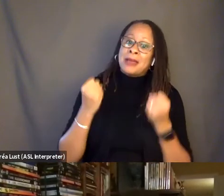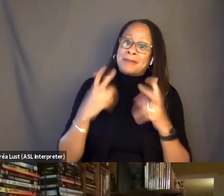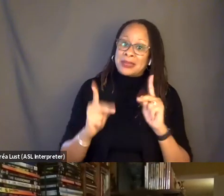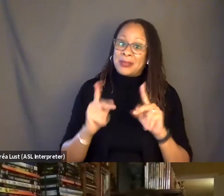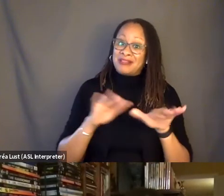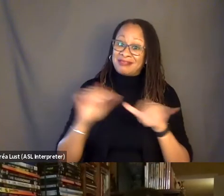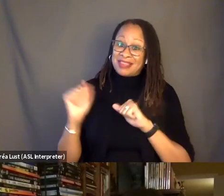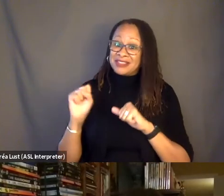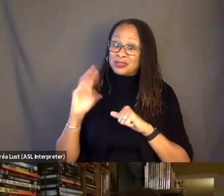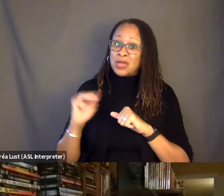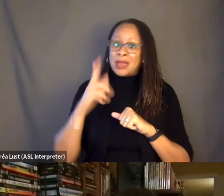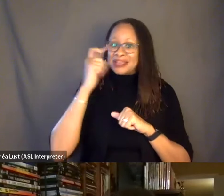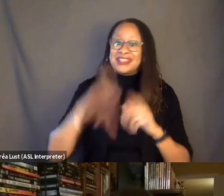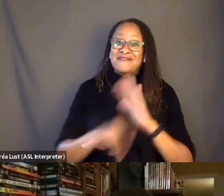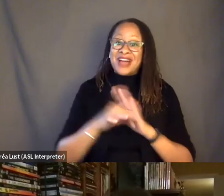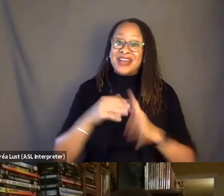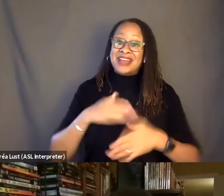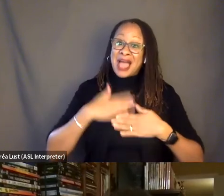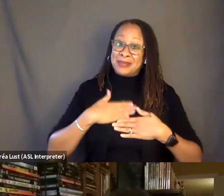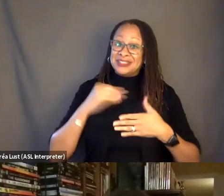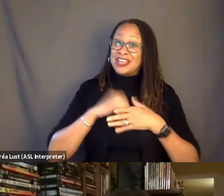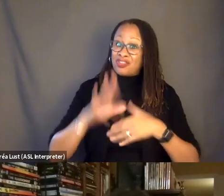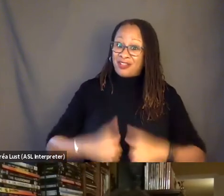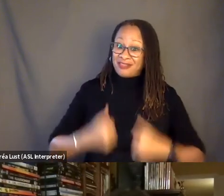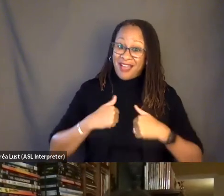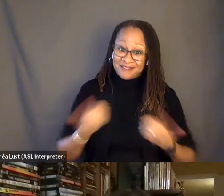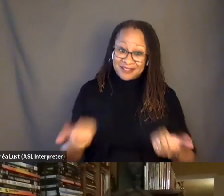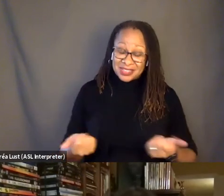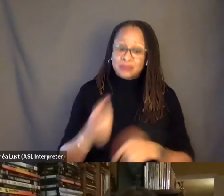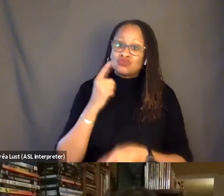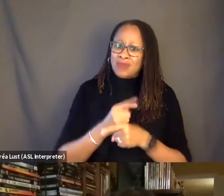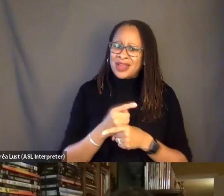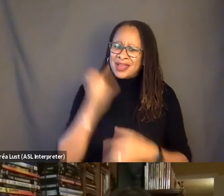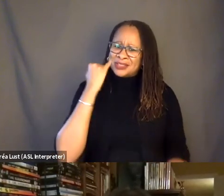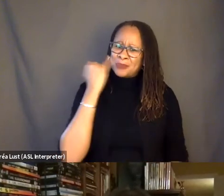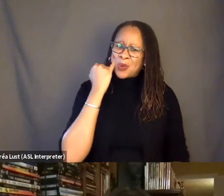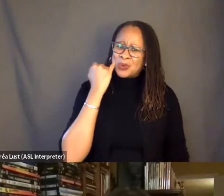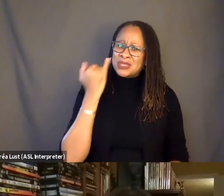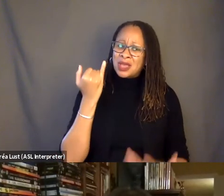because they find happiness in their lives, right? What if then you can find it on social media, right?